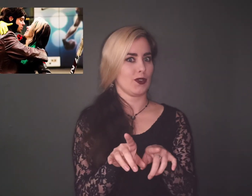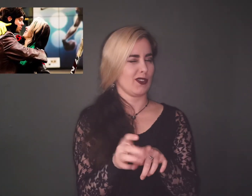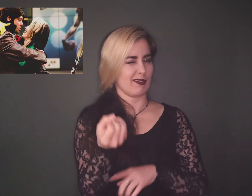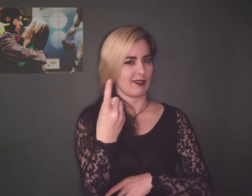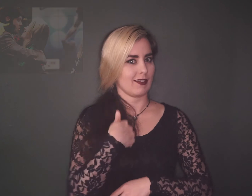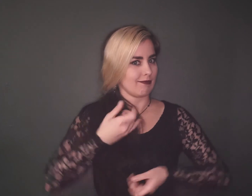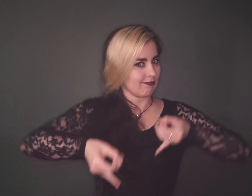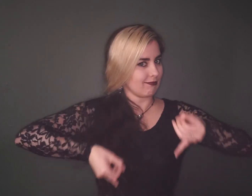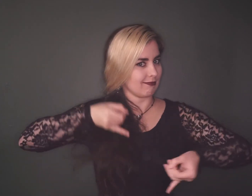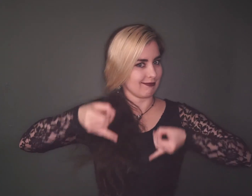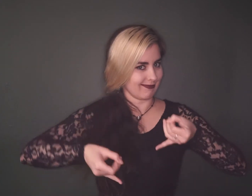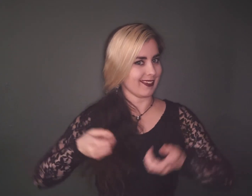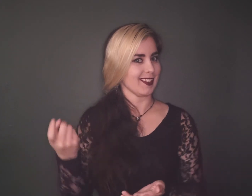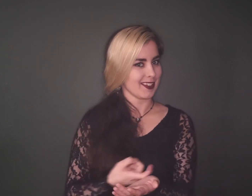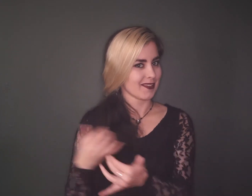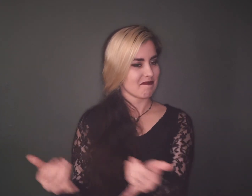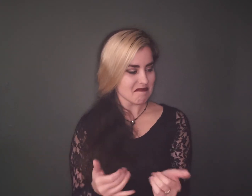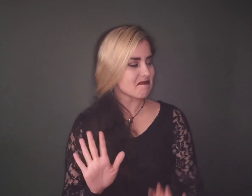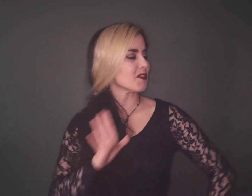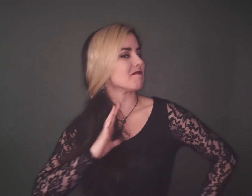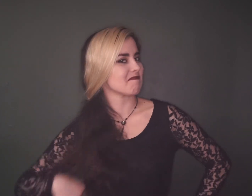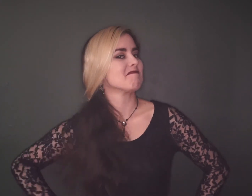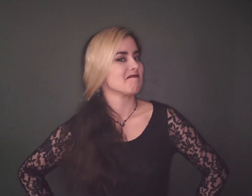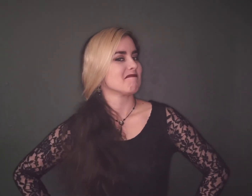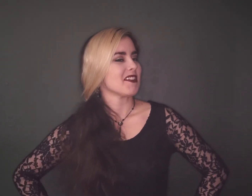Also, let me add that I was playing in heels, so yeah, I got skills.